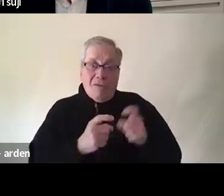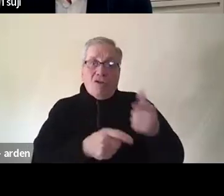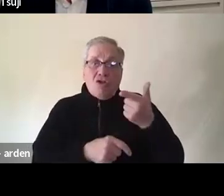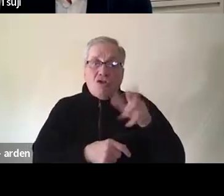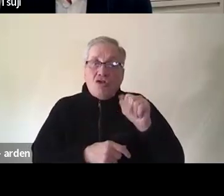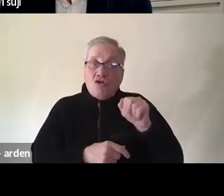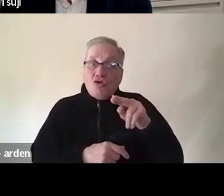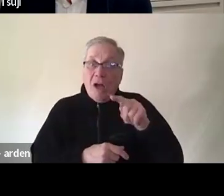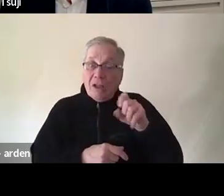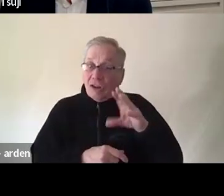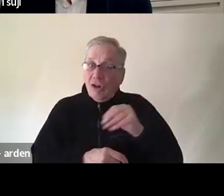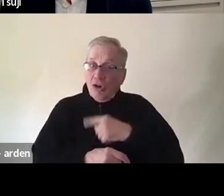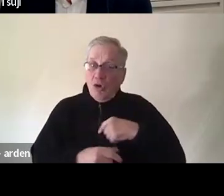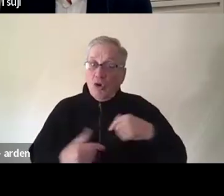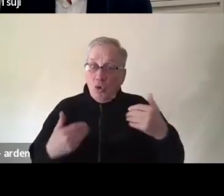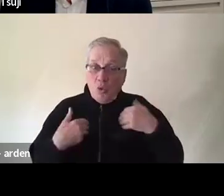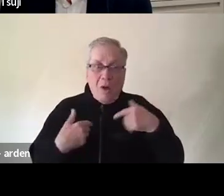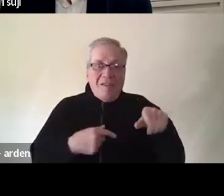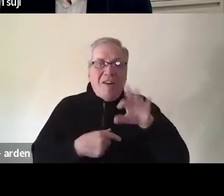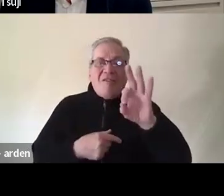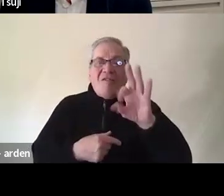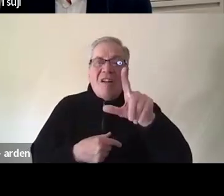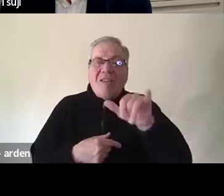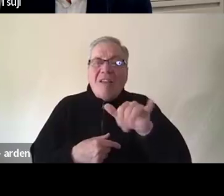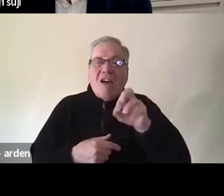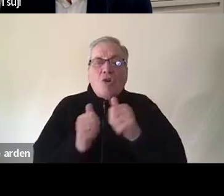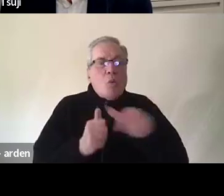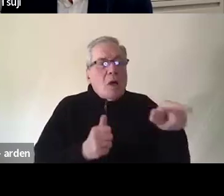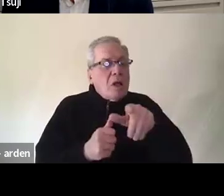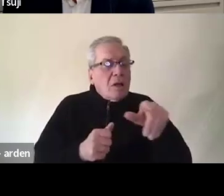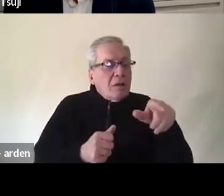with an advisor and so we have a flyer with the advisor so when they meet the students